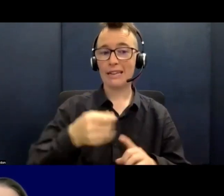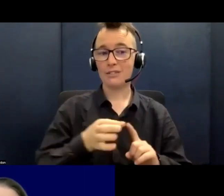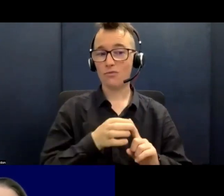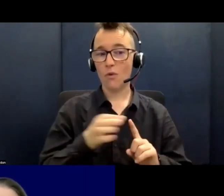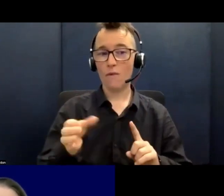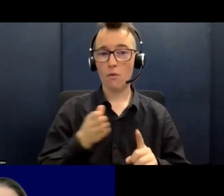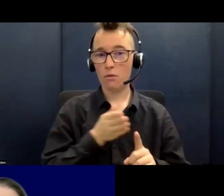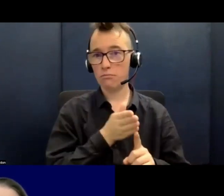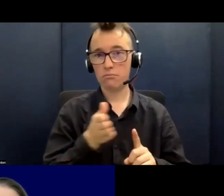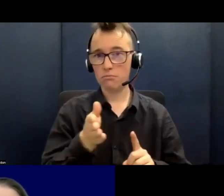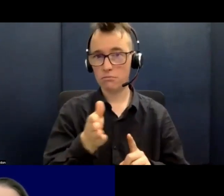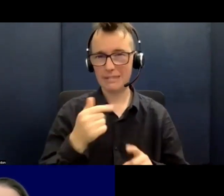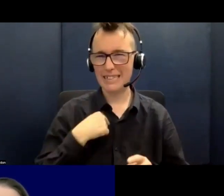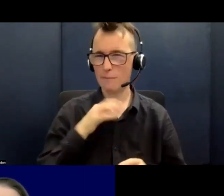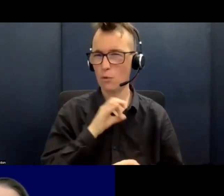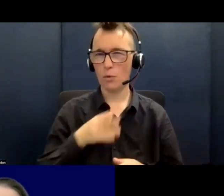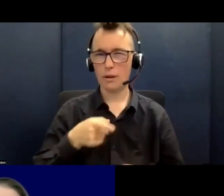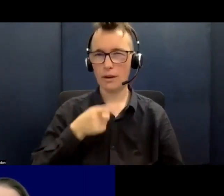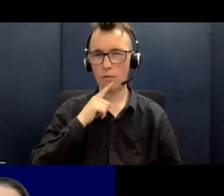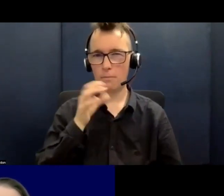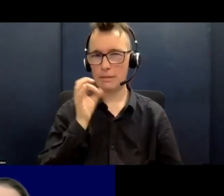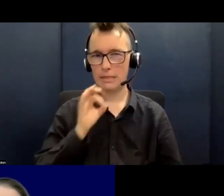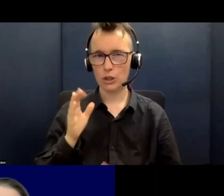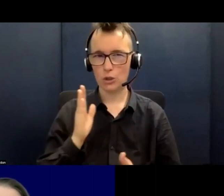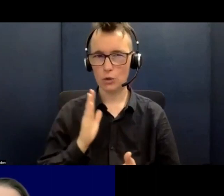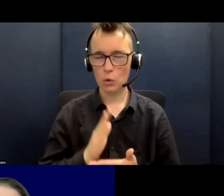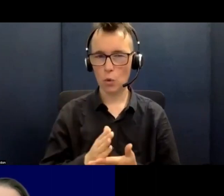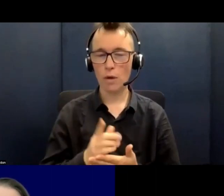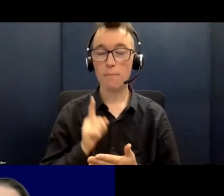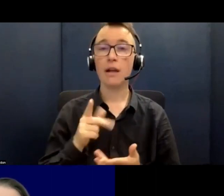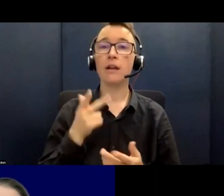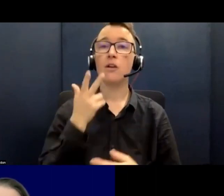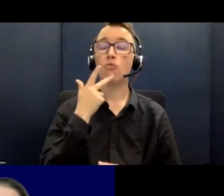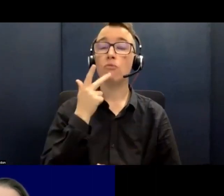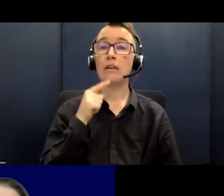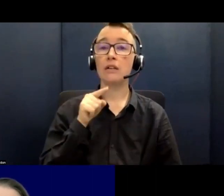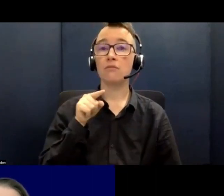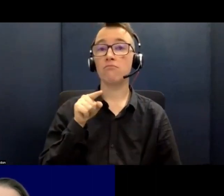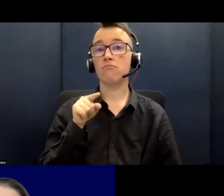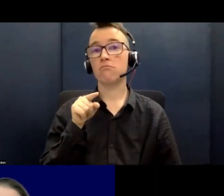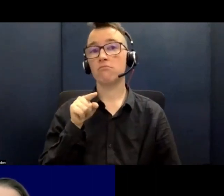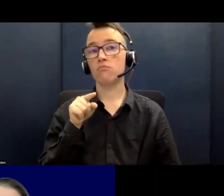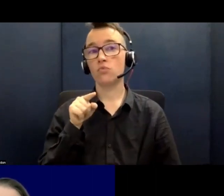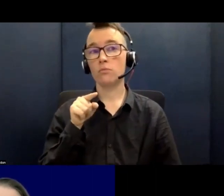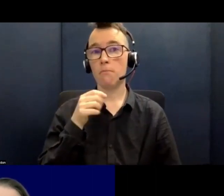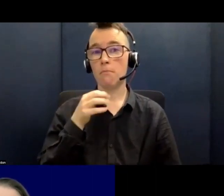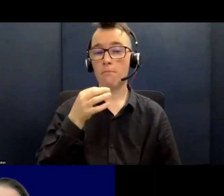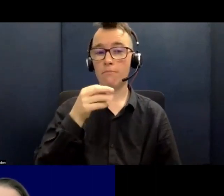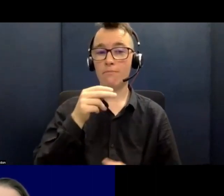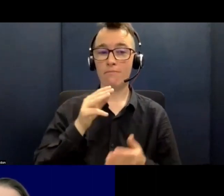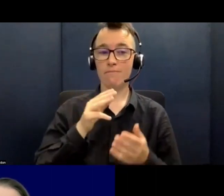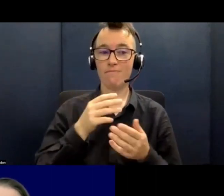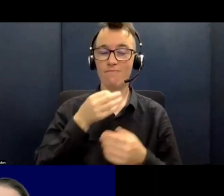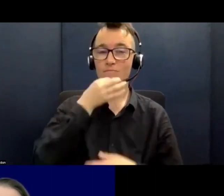but what I would suggest is if a parent does get a diagnosis of a condition, please get in contact